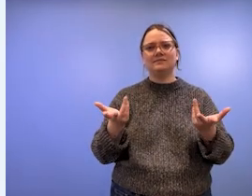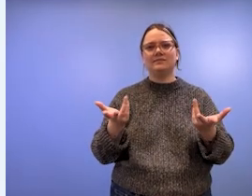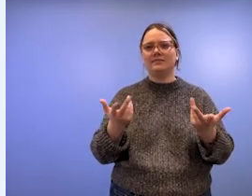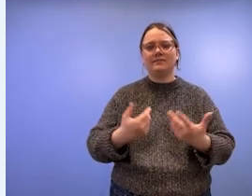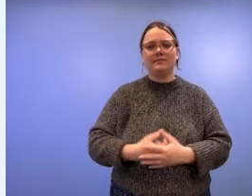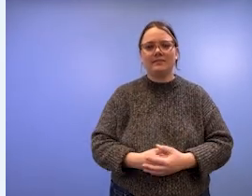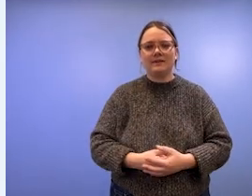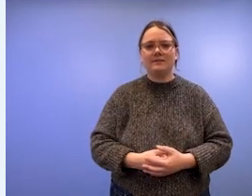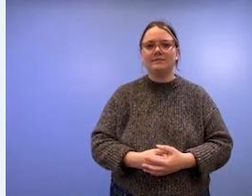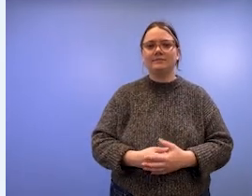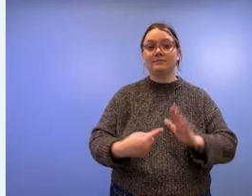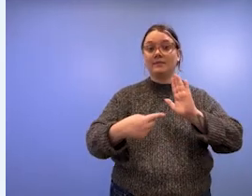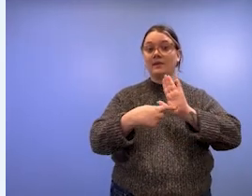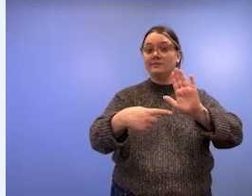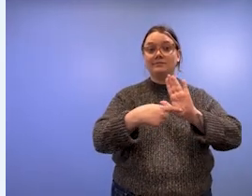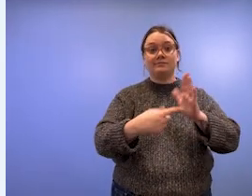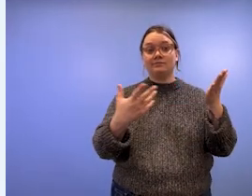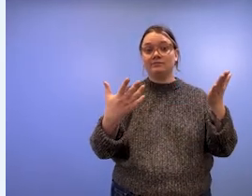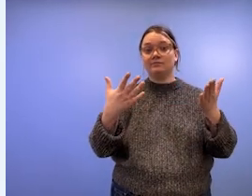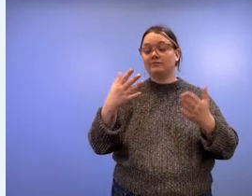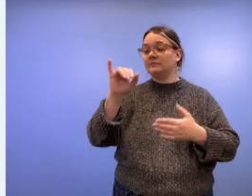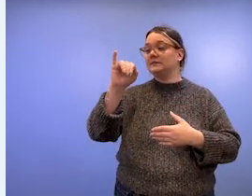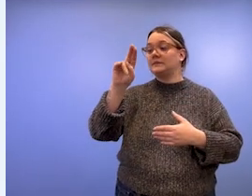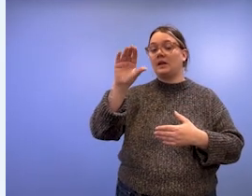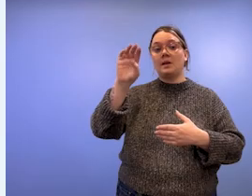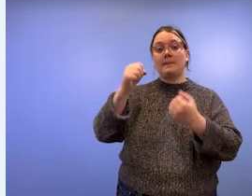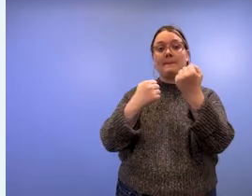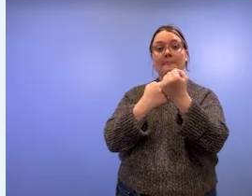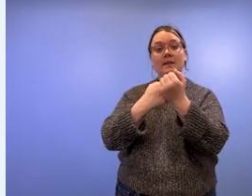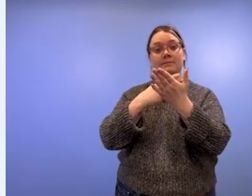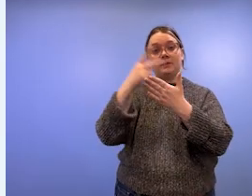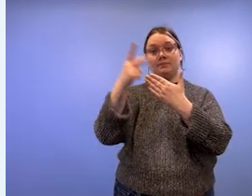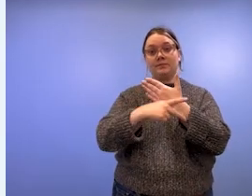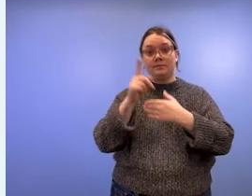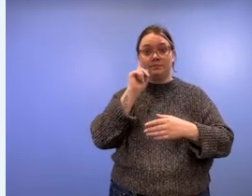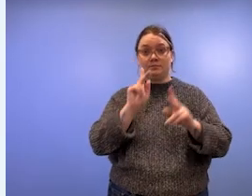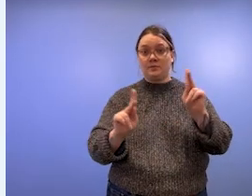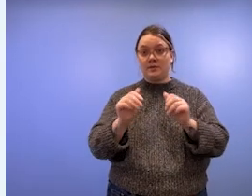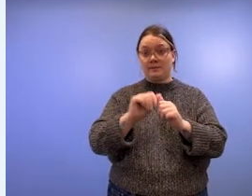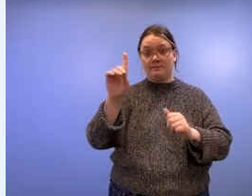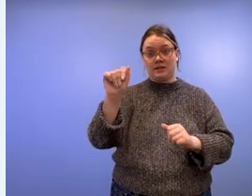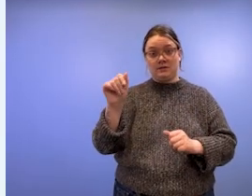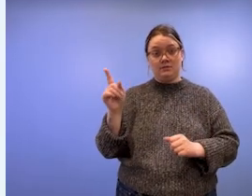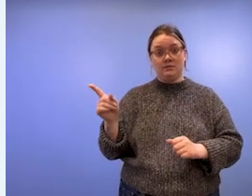So examples of this could include income support programs for people with disabilities,